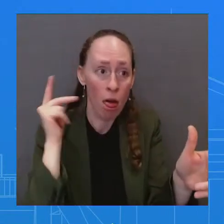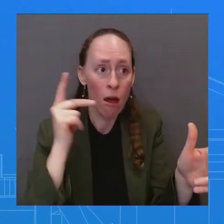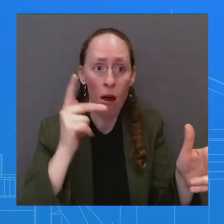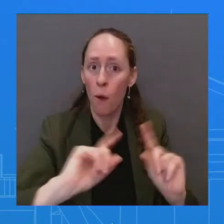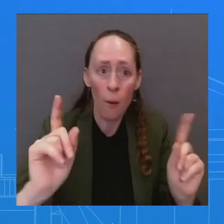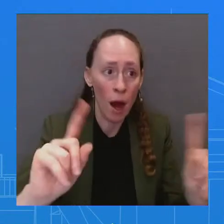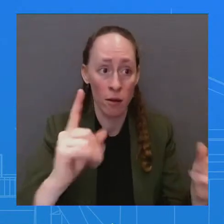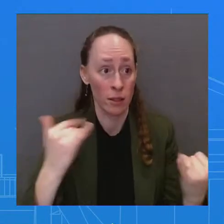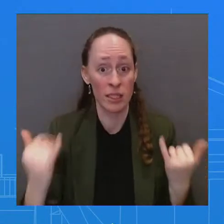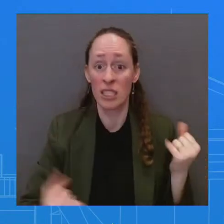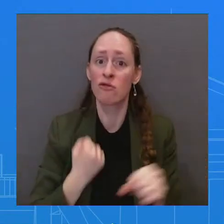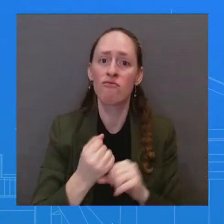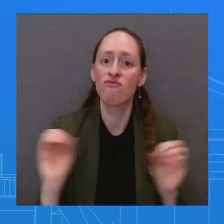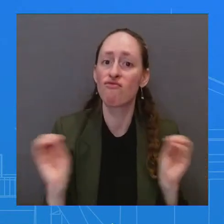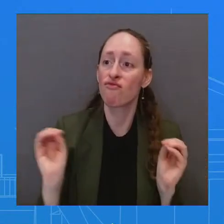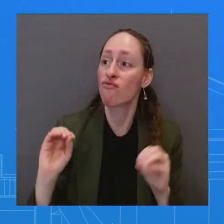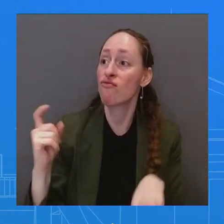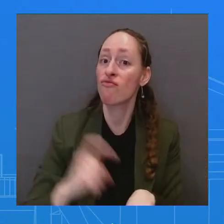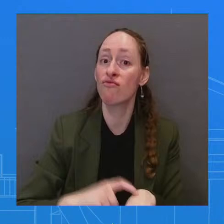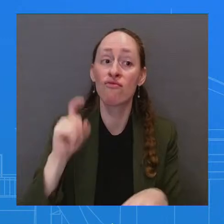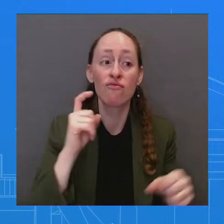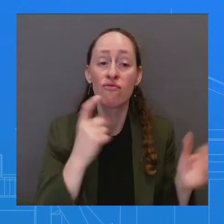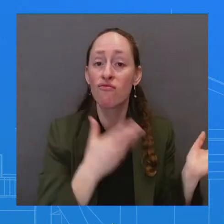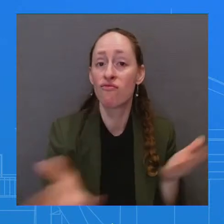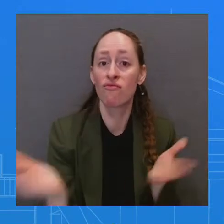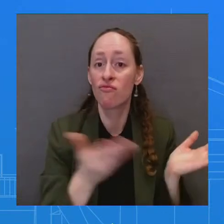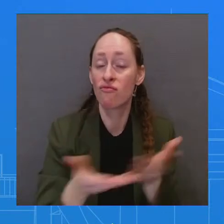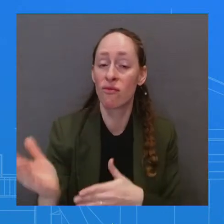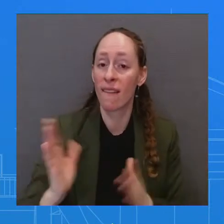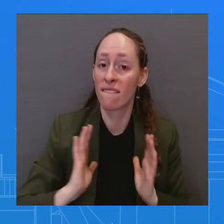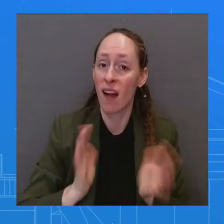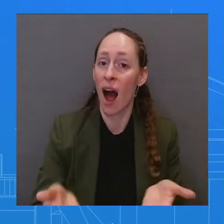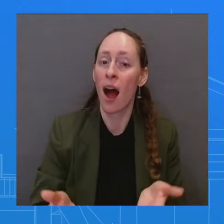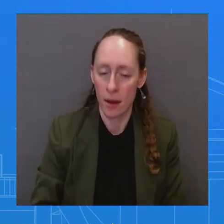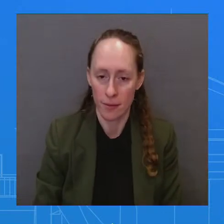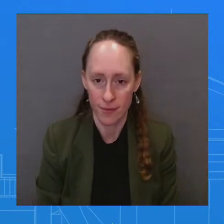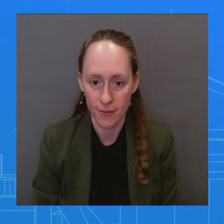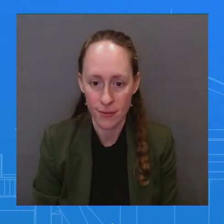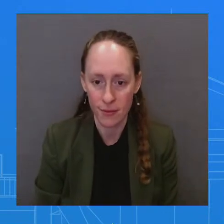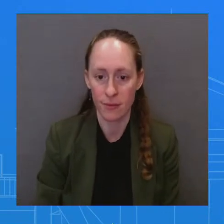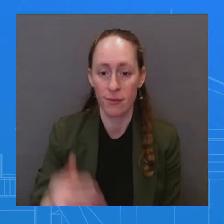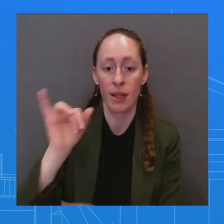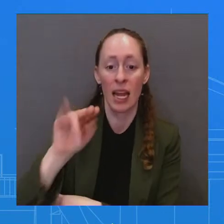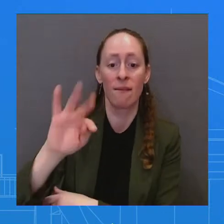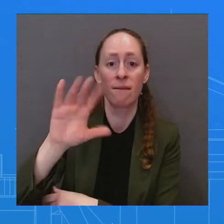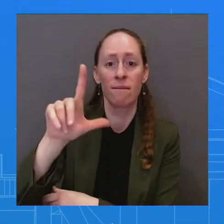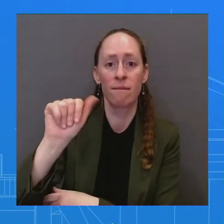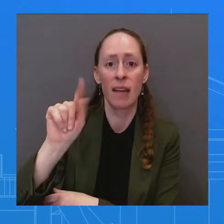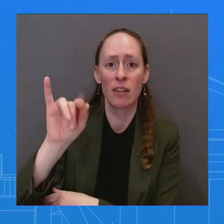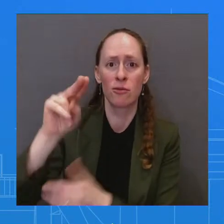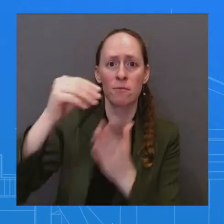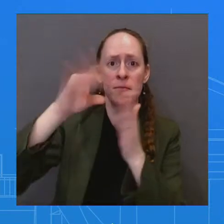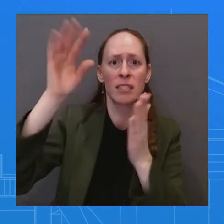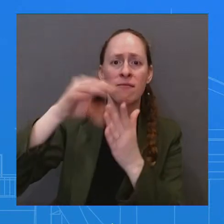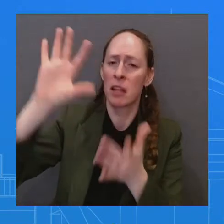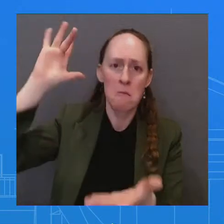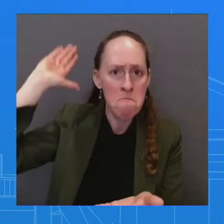to a record low. As the graph behind me shows, inflation has fallen as supply chain pressures have eased.